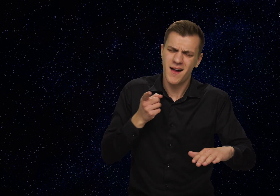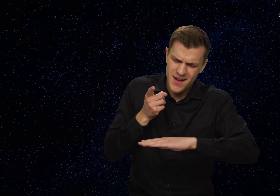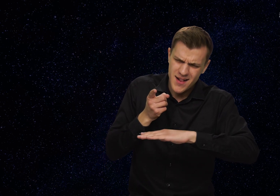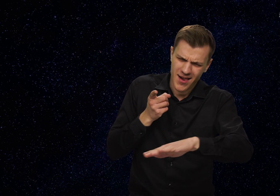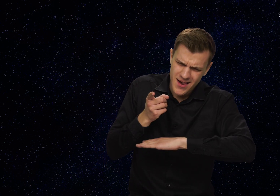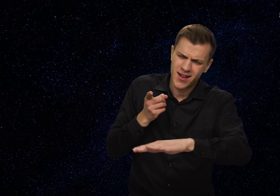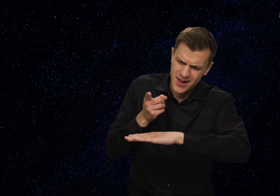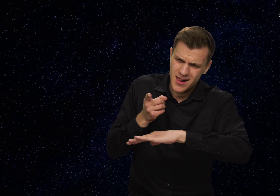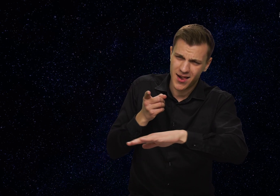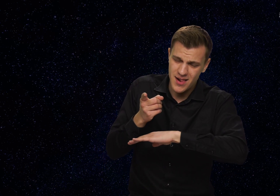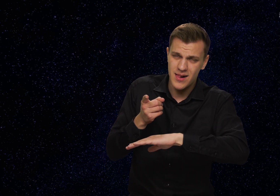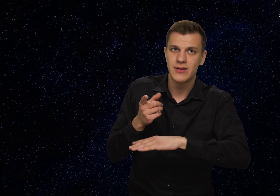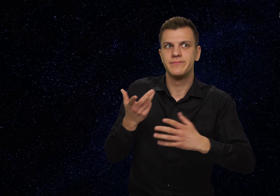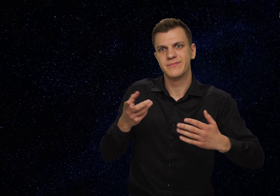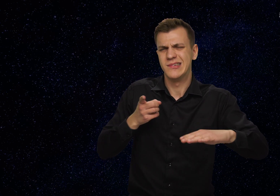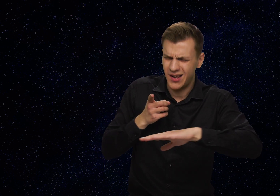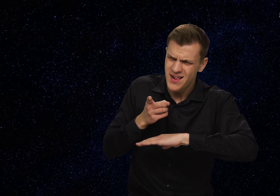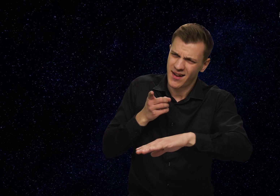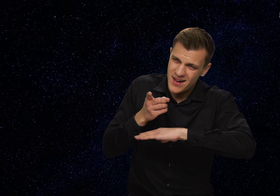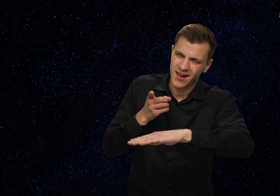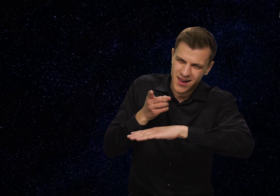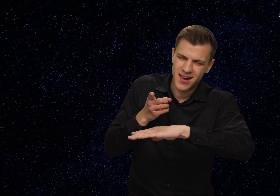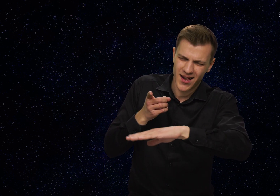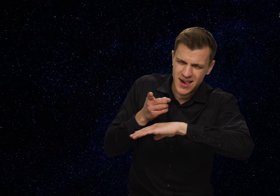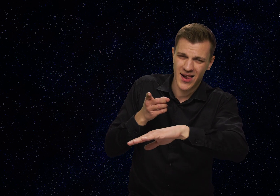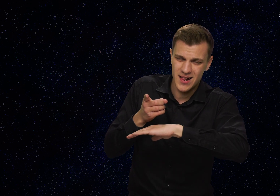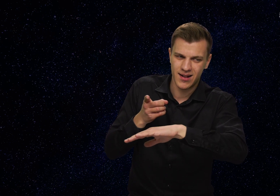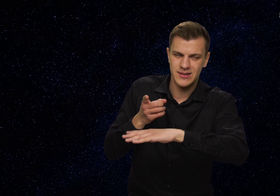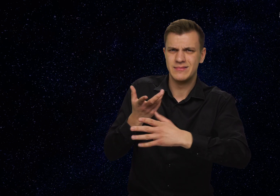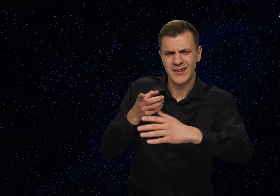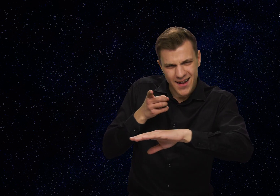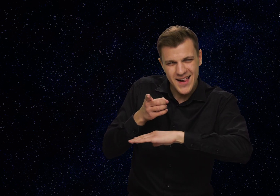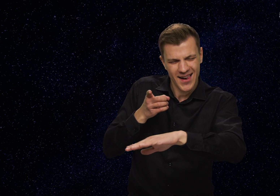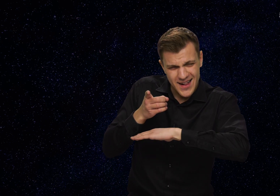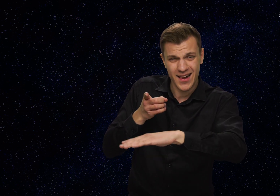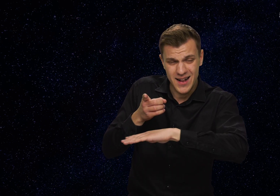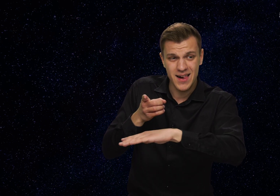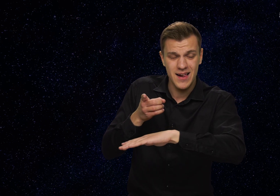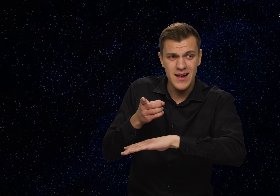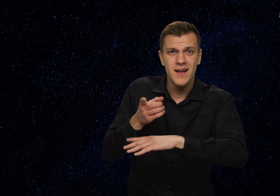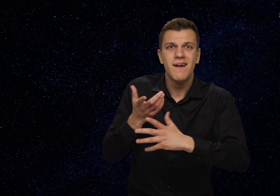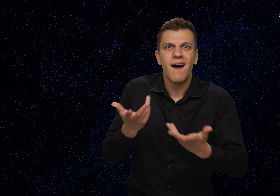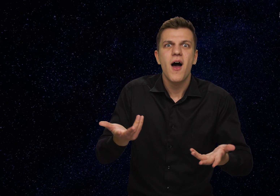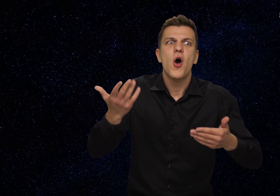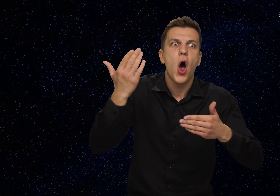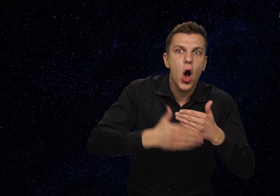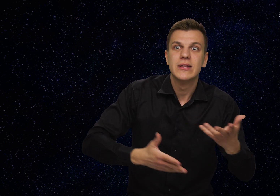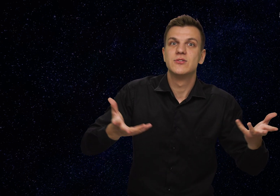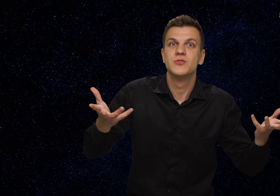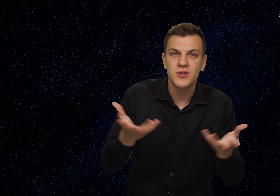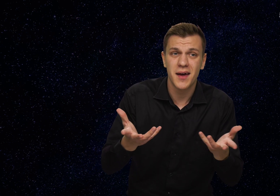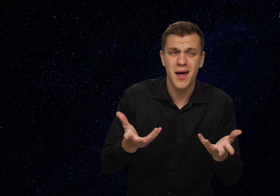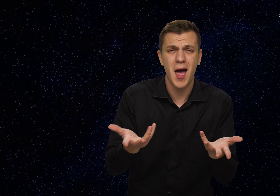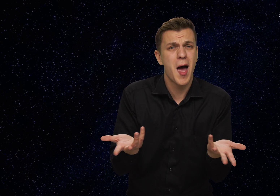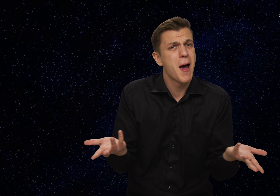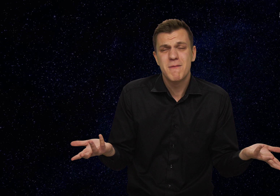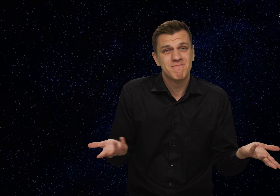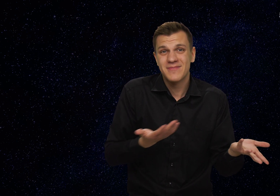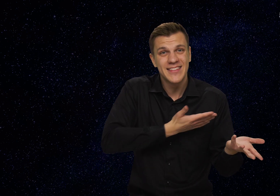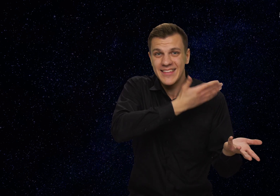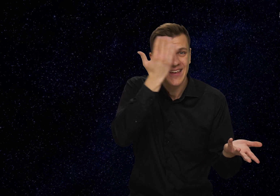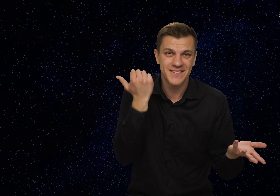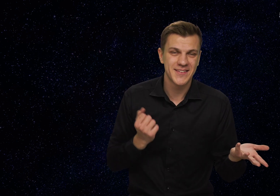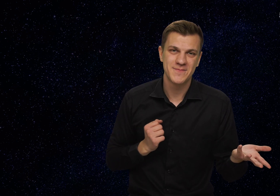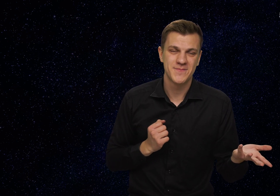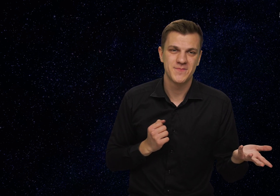We don't know how far the universe that we can't see.